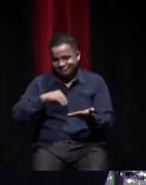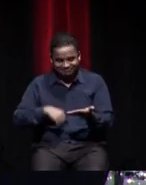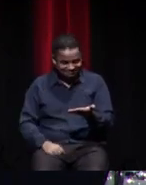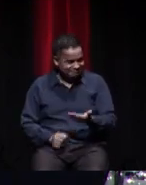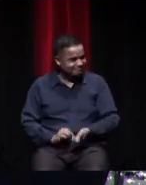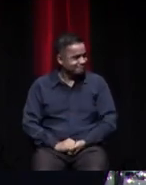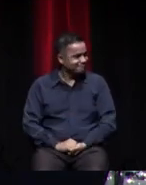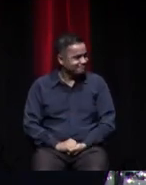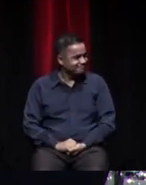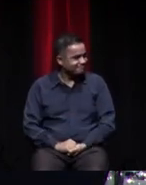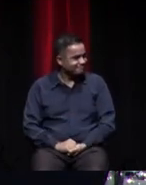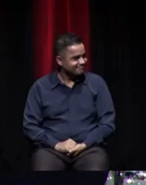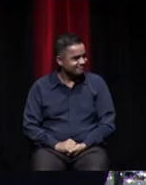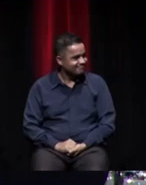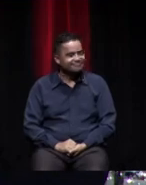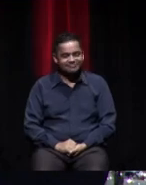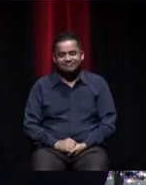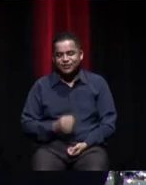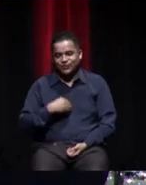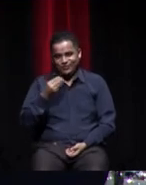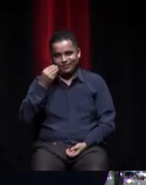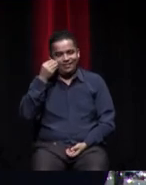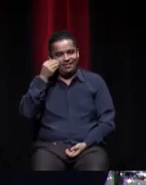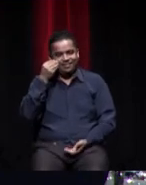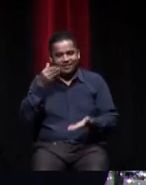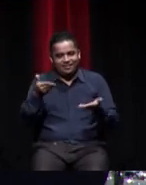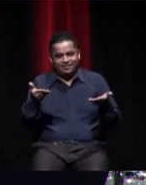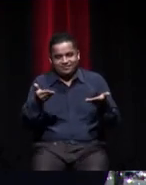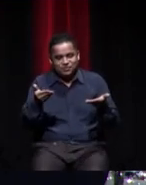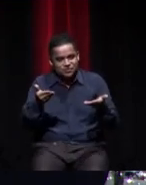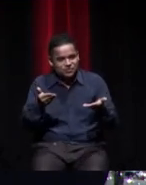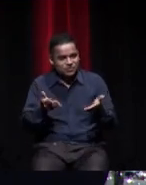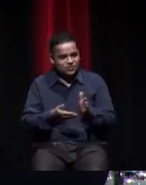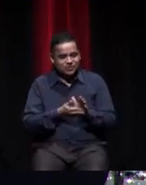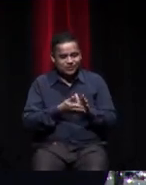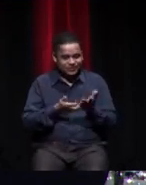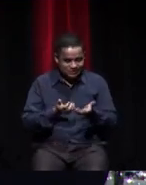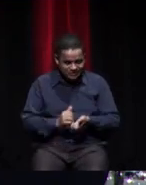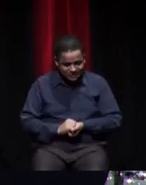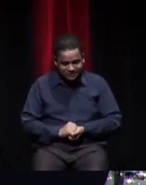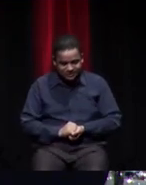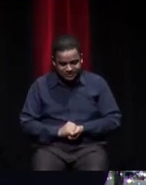I will try to propose here, I'll dare to propose